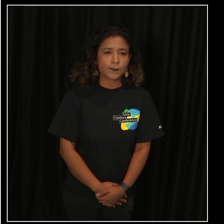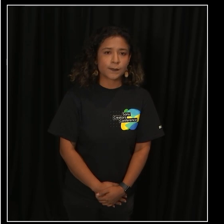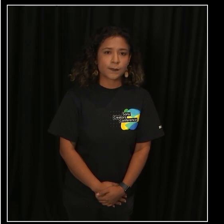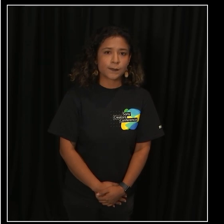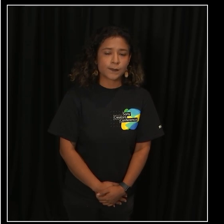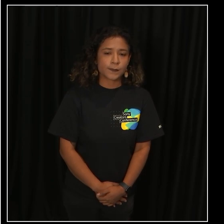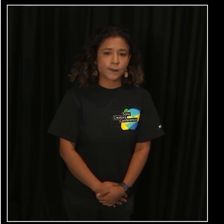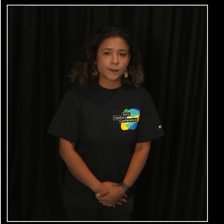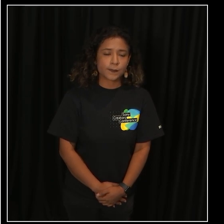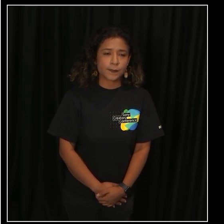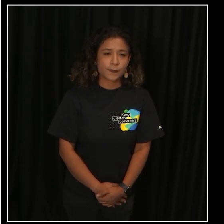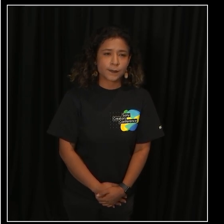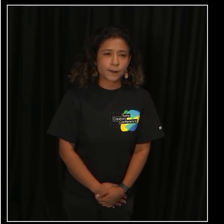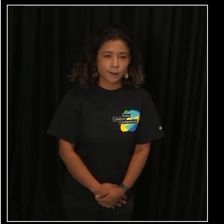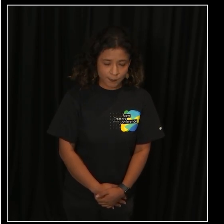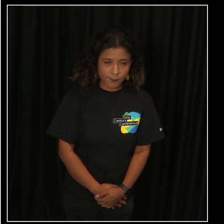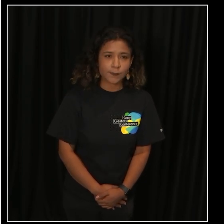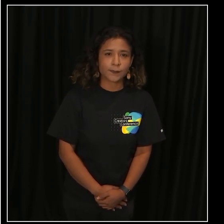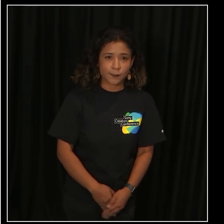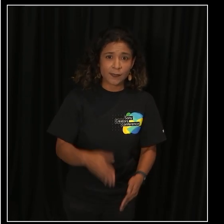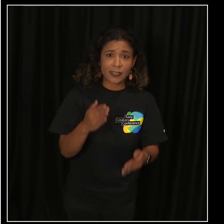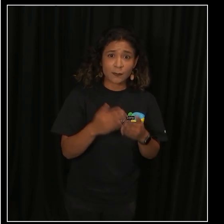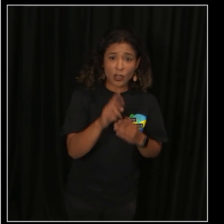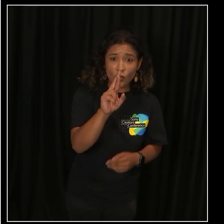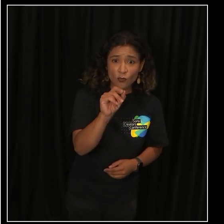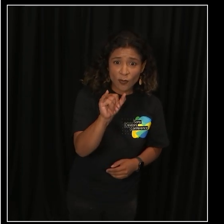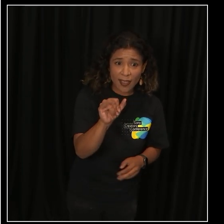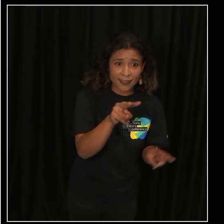Okay, so a concrete ray casting is done using a seen G-buffer.